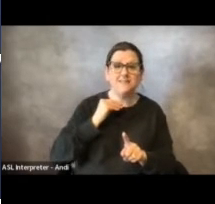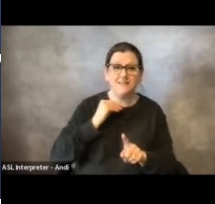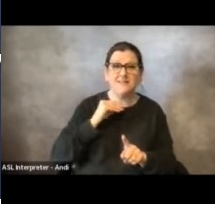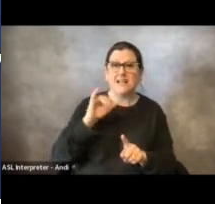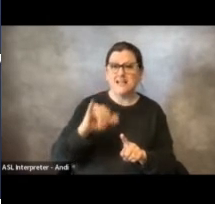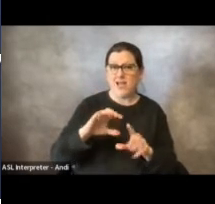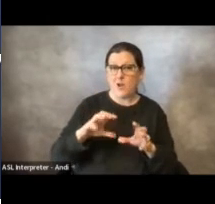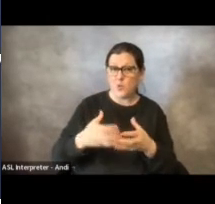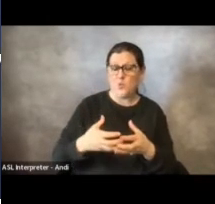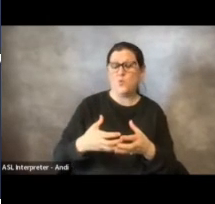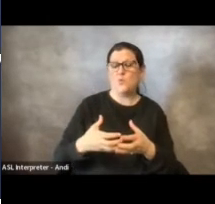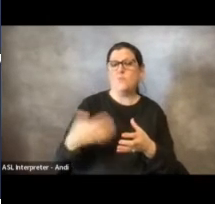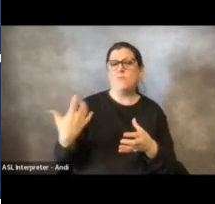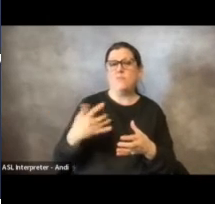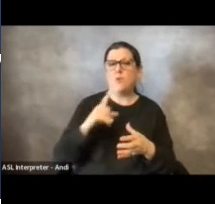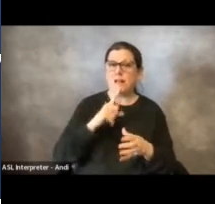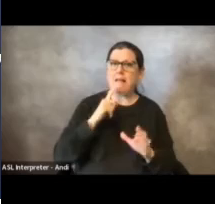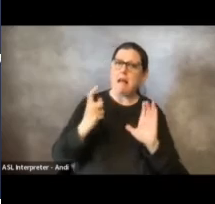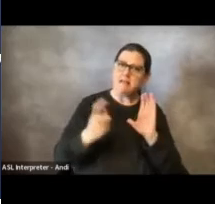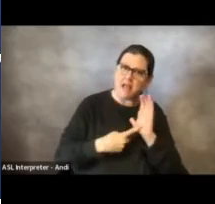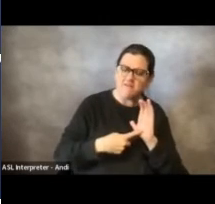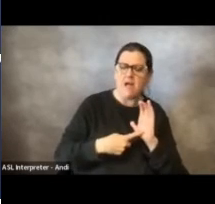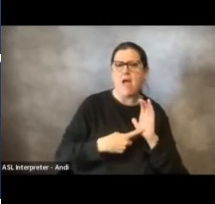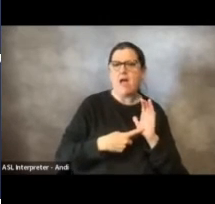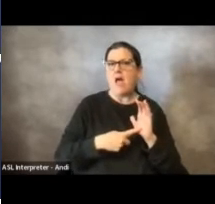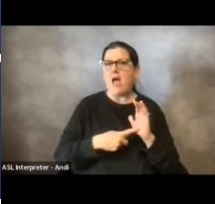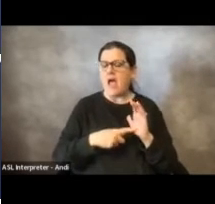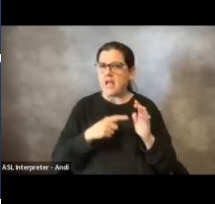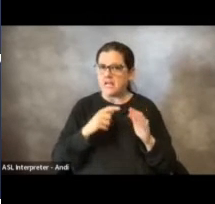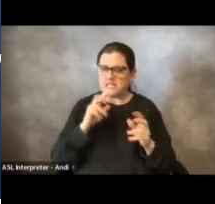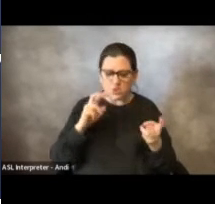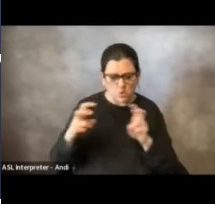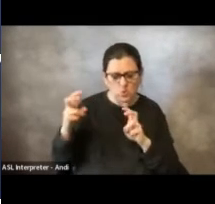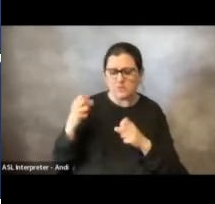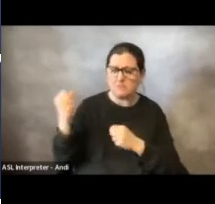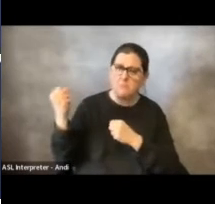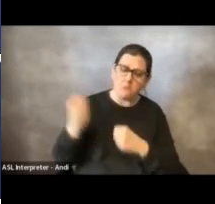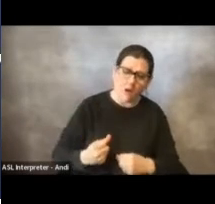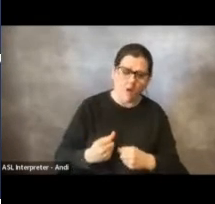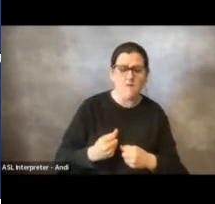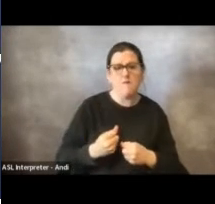has really identified and surfaced issues in a way that is so powerful, and it's driven, really the work of the LINK